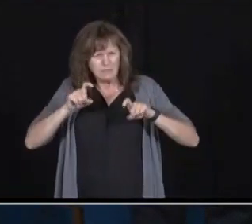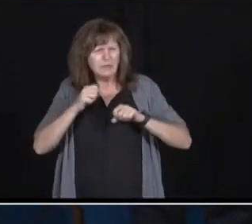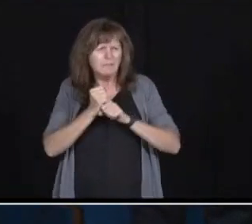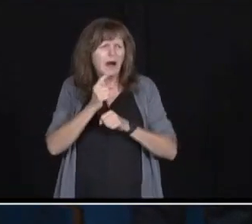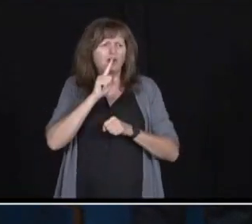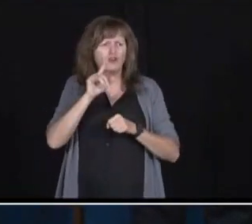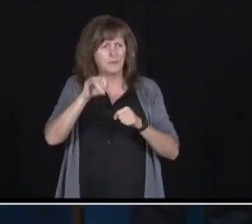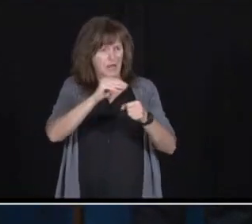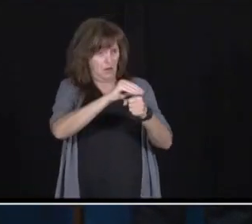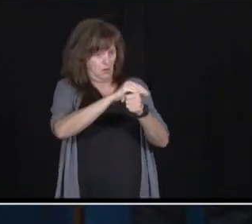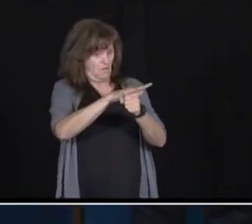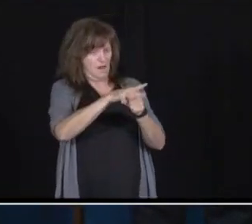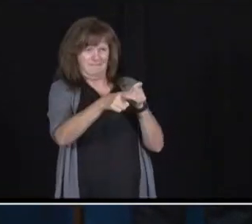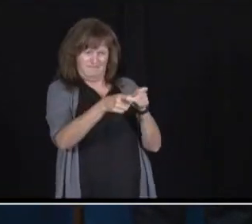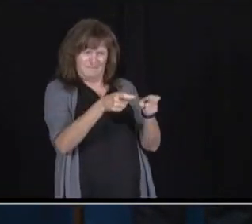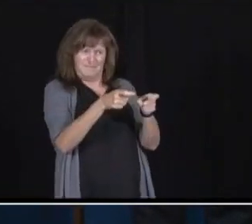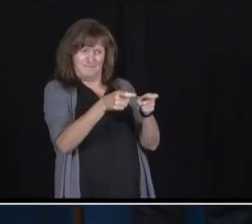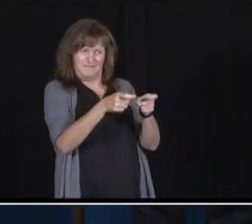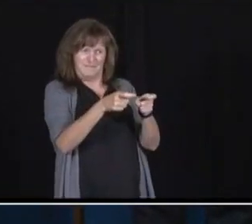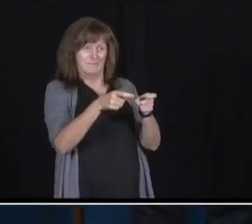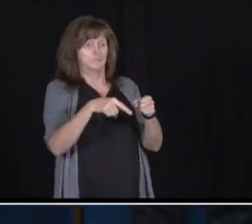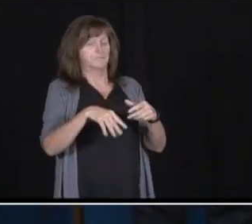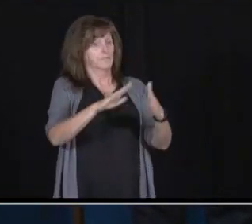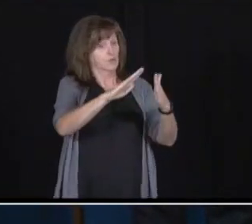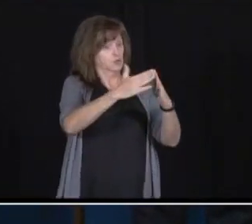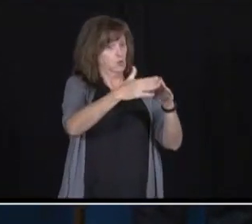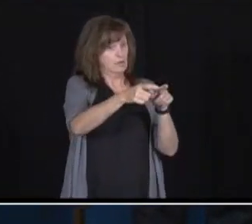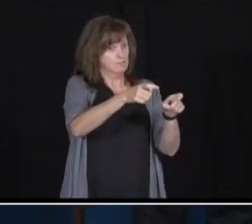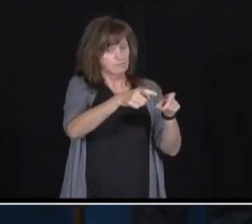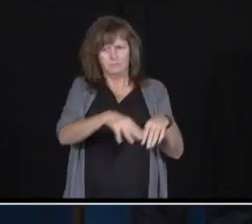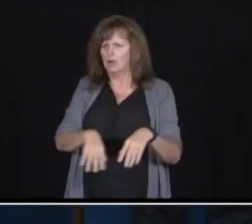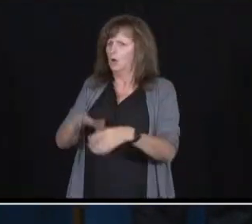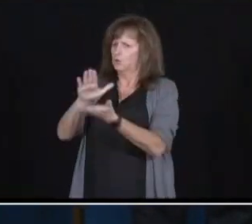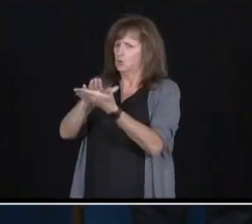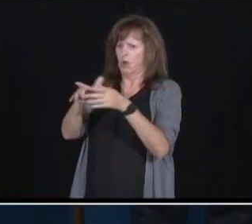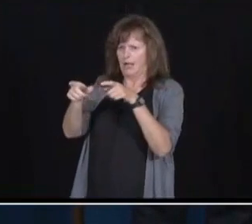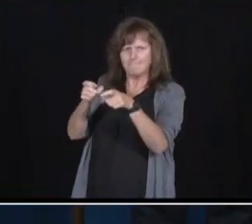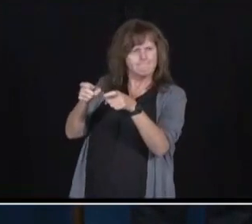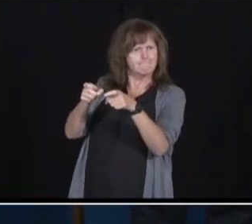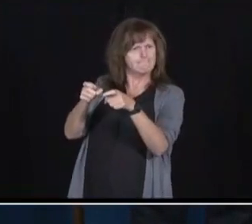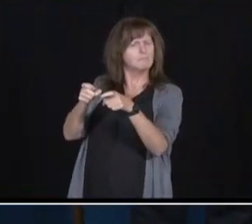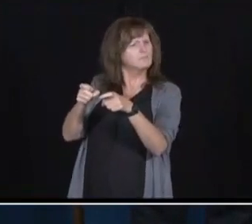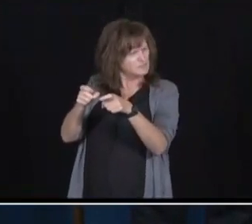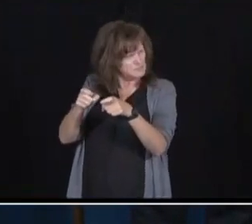reopen safely and we know how essential our response with COVID-19 in schools and communities is to opening those doors.